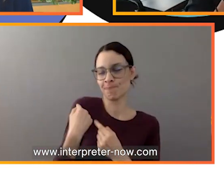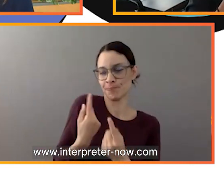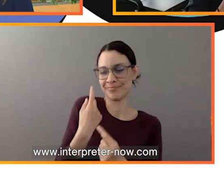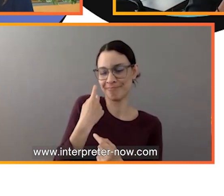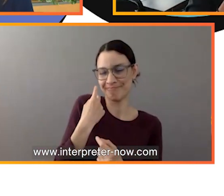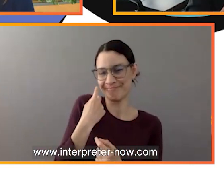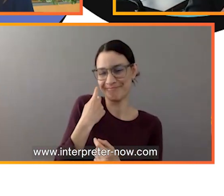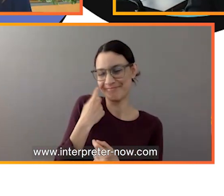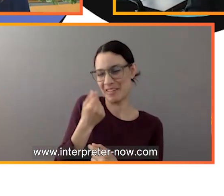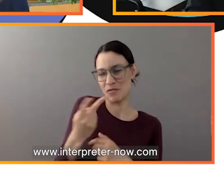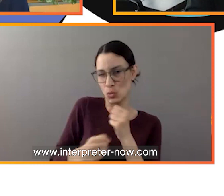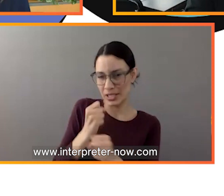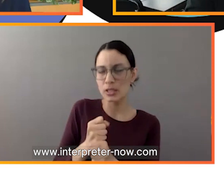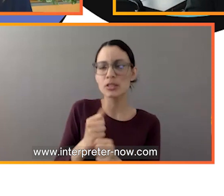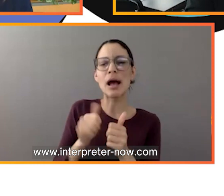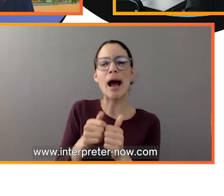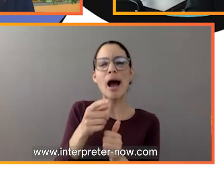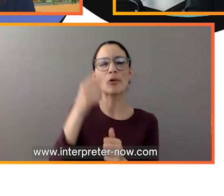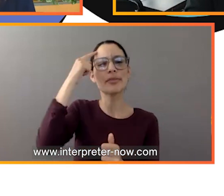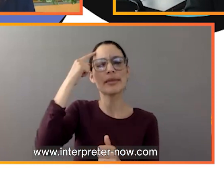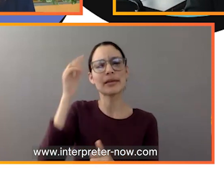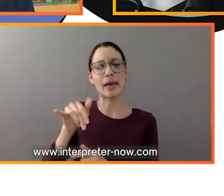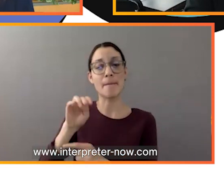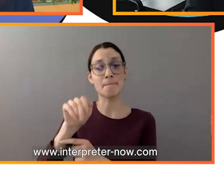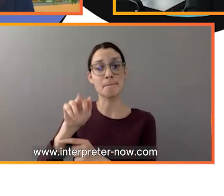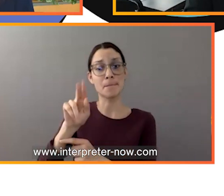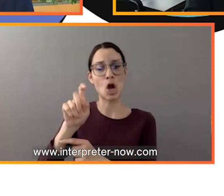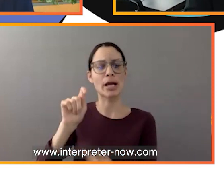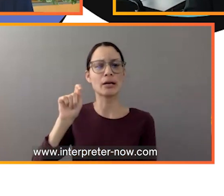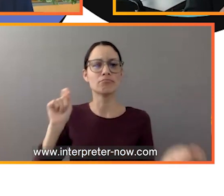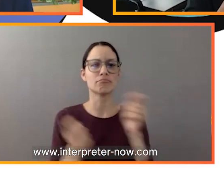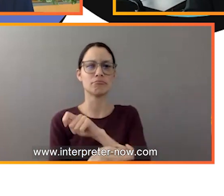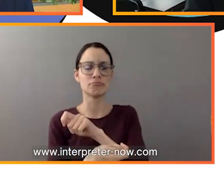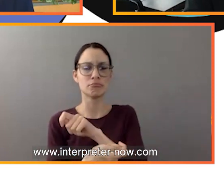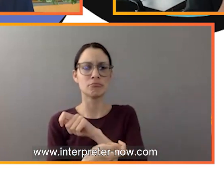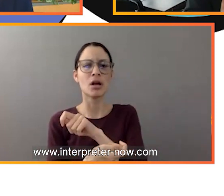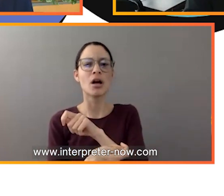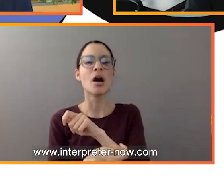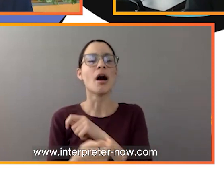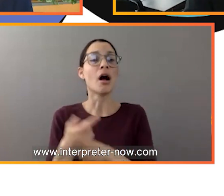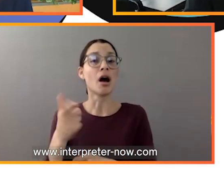years. How do you think it has evolved in terms of companies looking for or hiring underrepresented